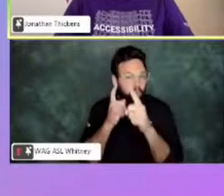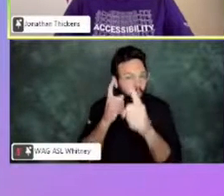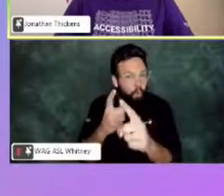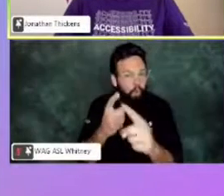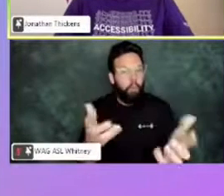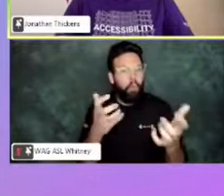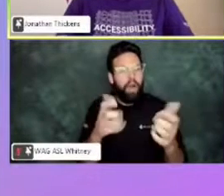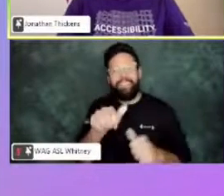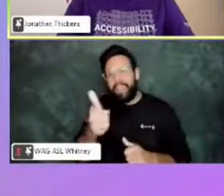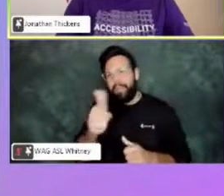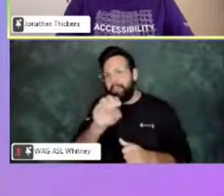sometime in the next year.